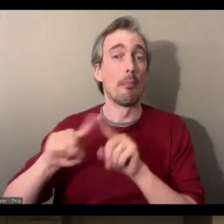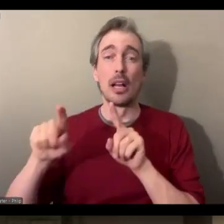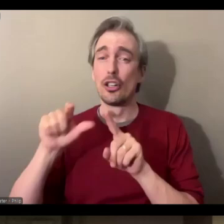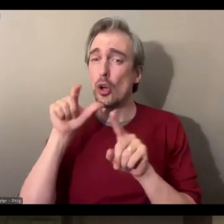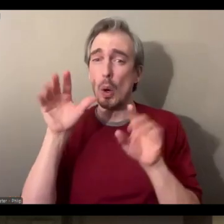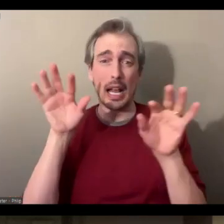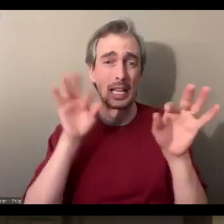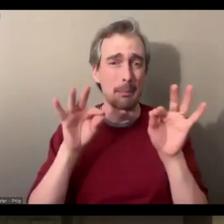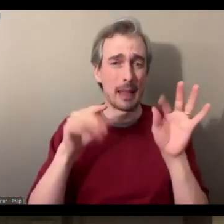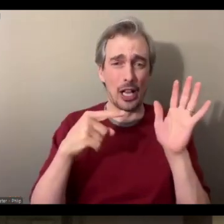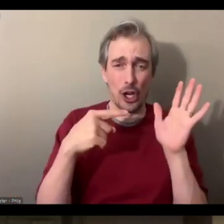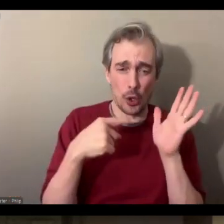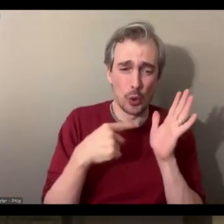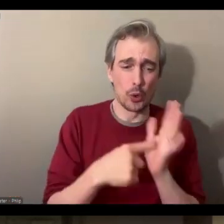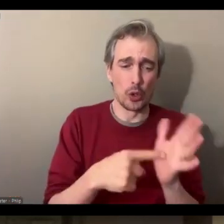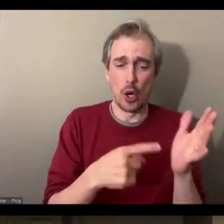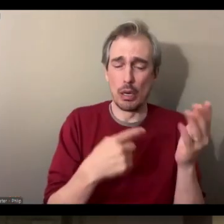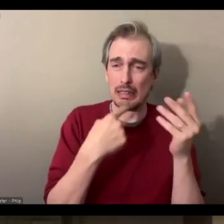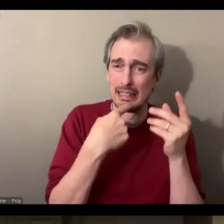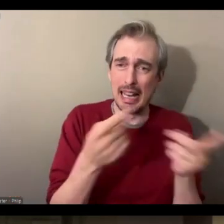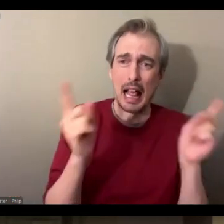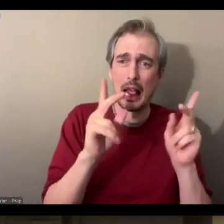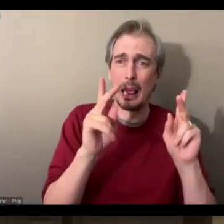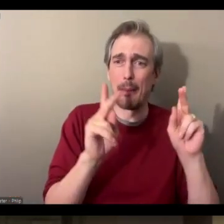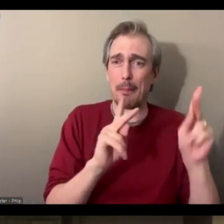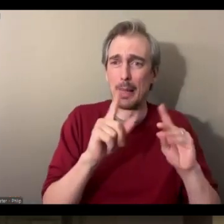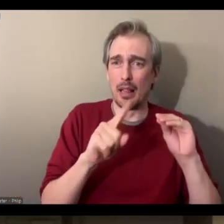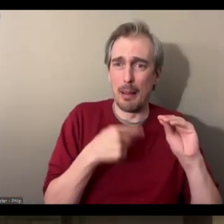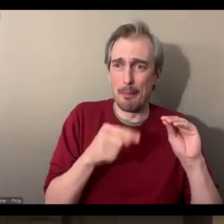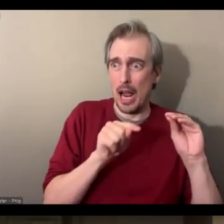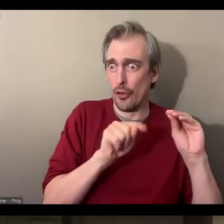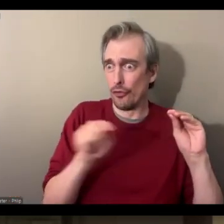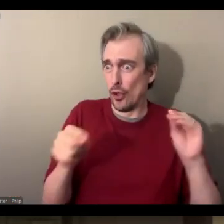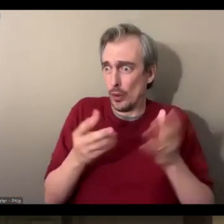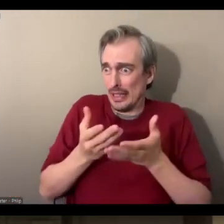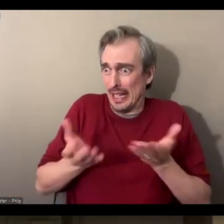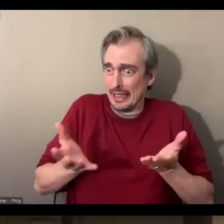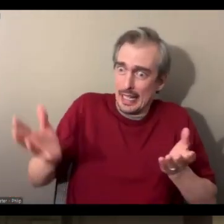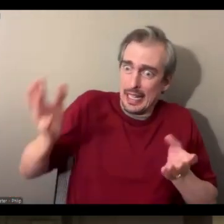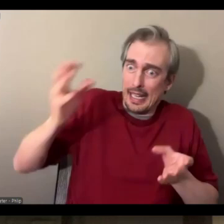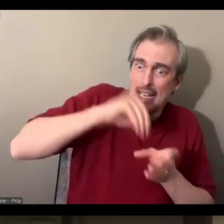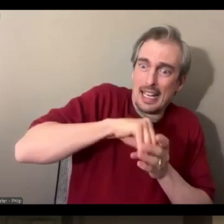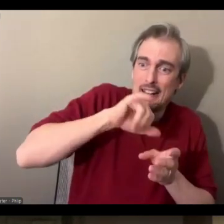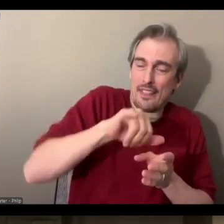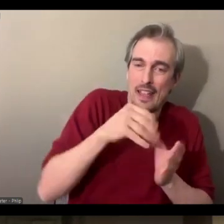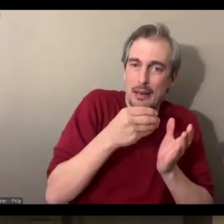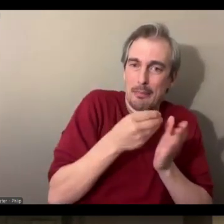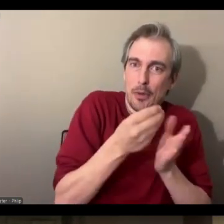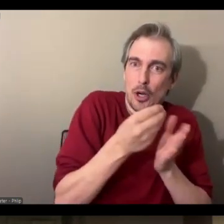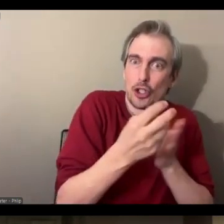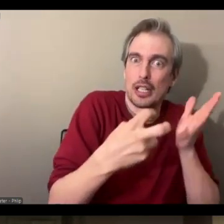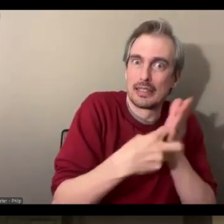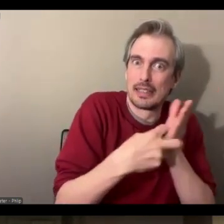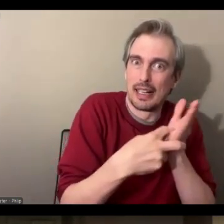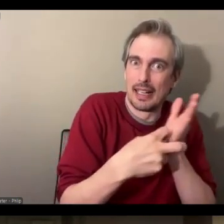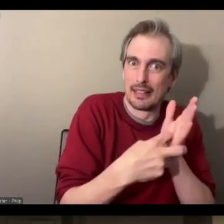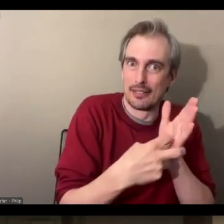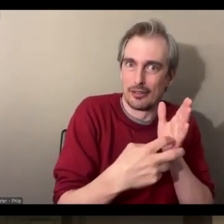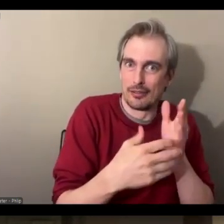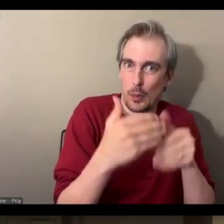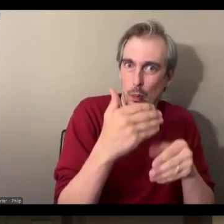to have that information. Which is when they're buying a ticket. So... I'm gonna show you how we